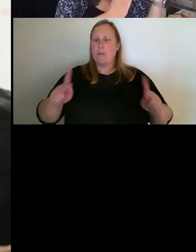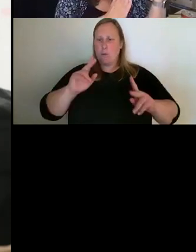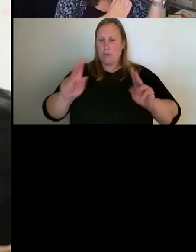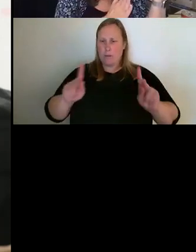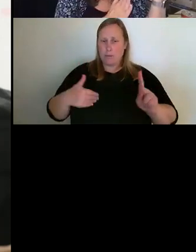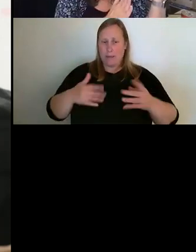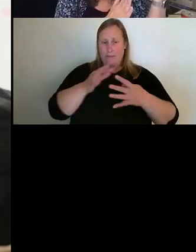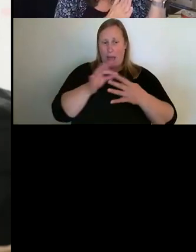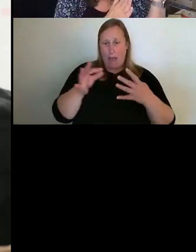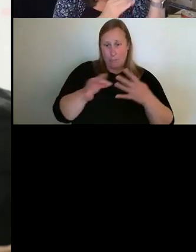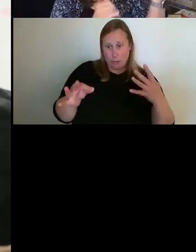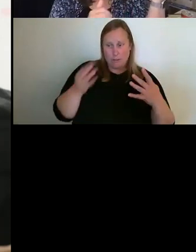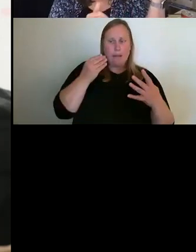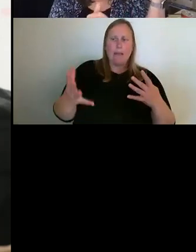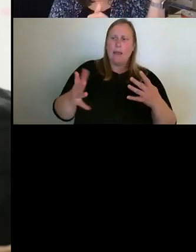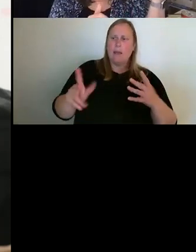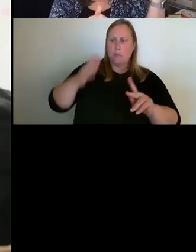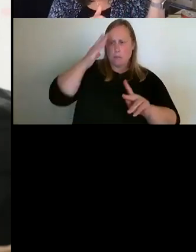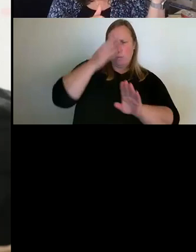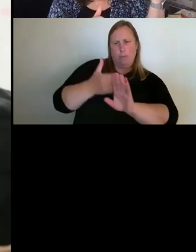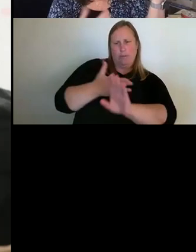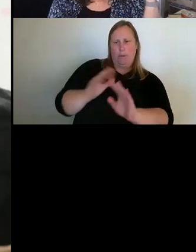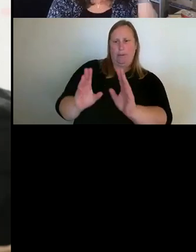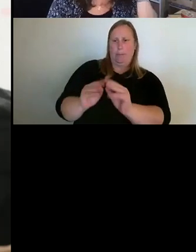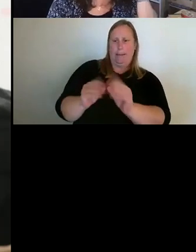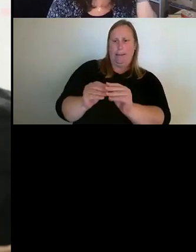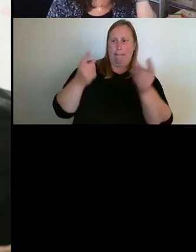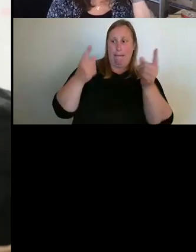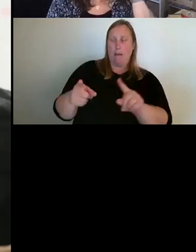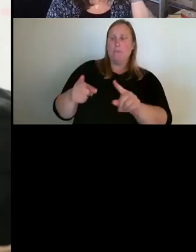advance and those opportunities to speak and